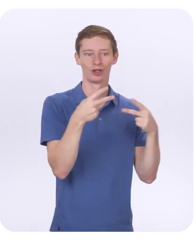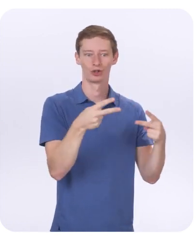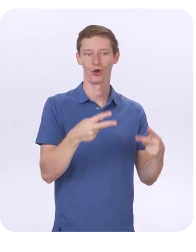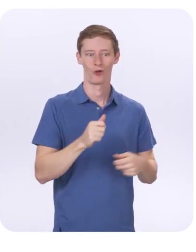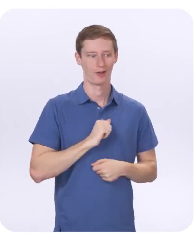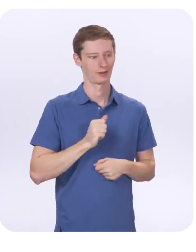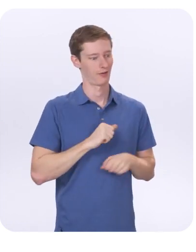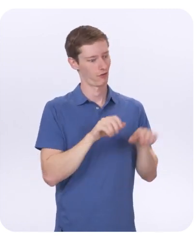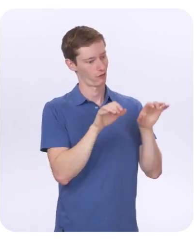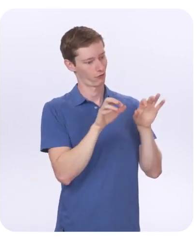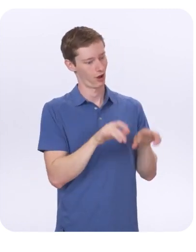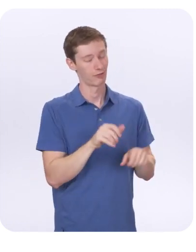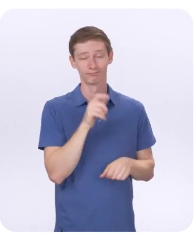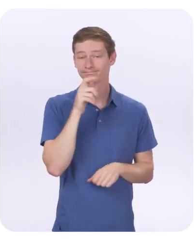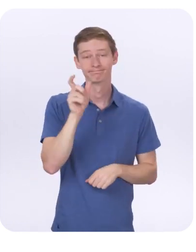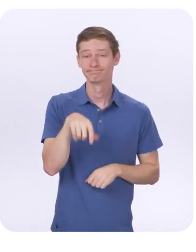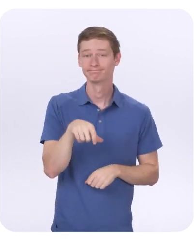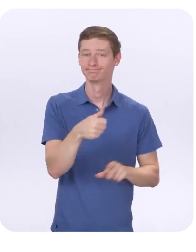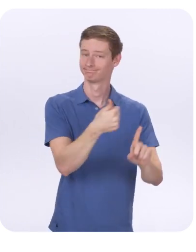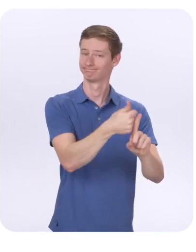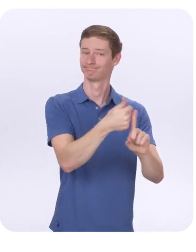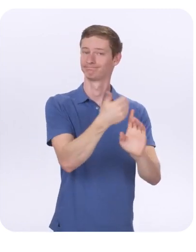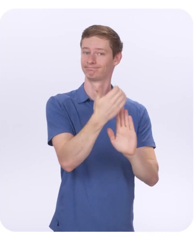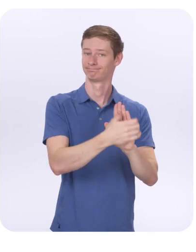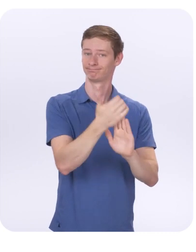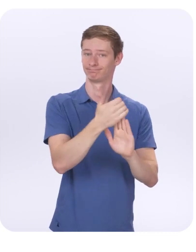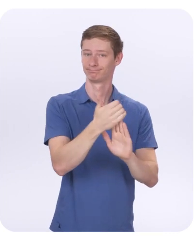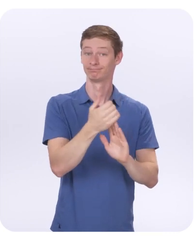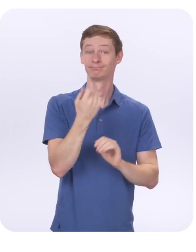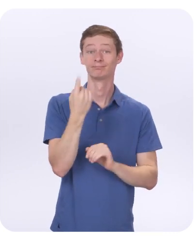You can actually use it with any command programing language,